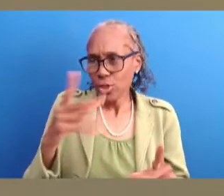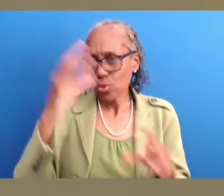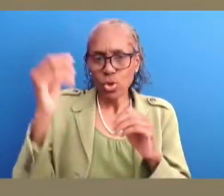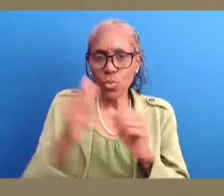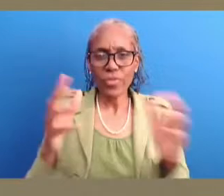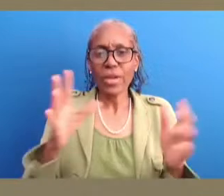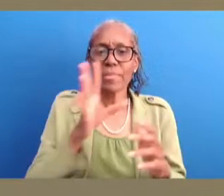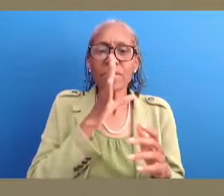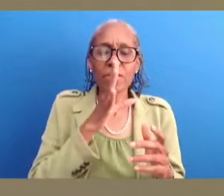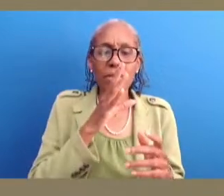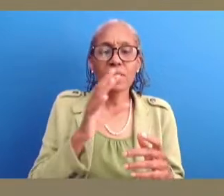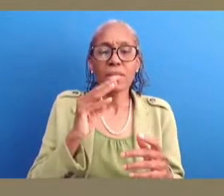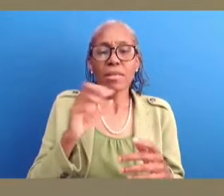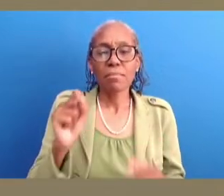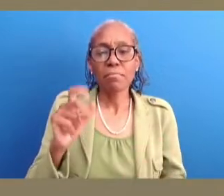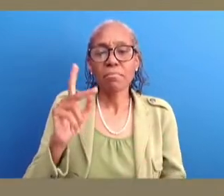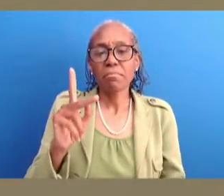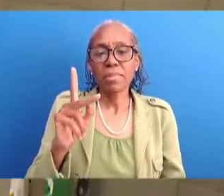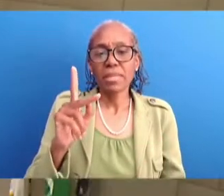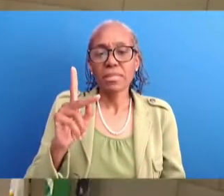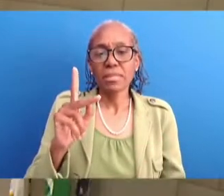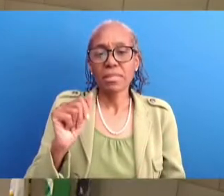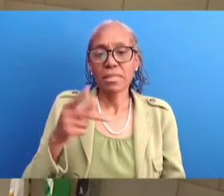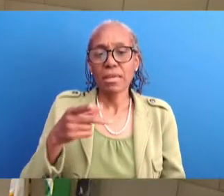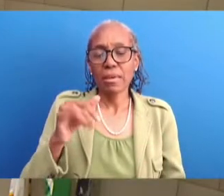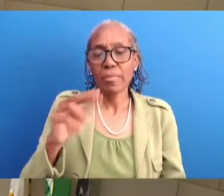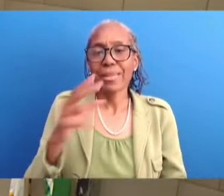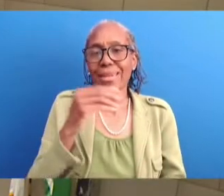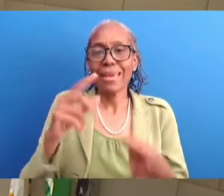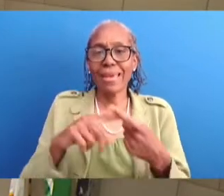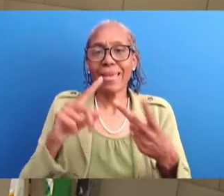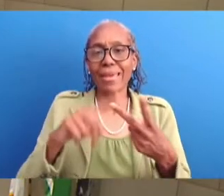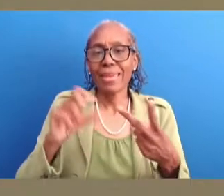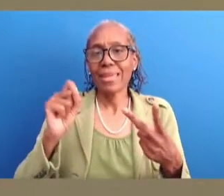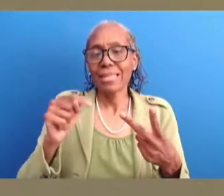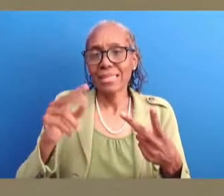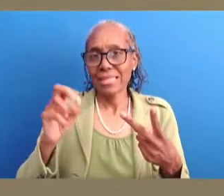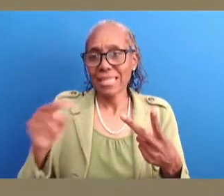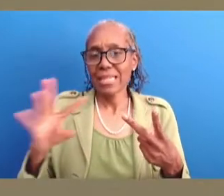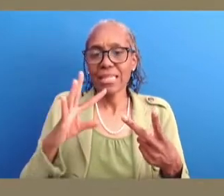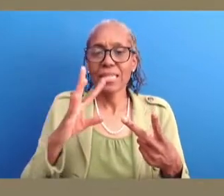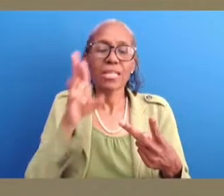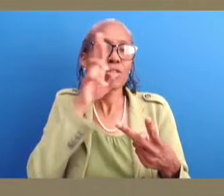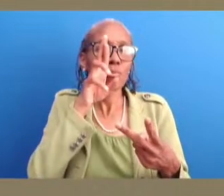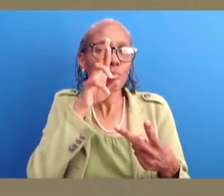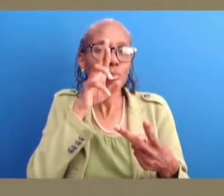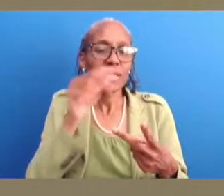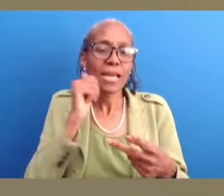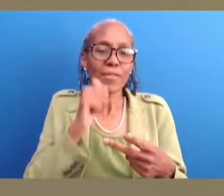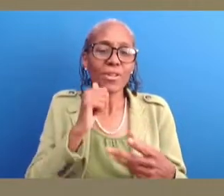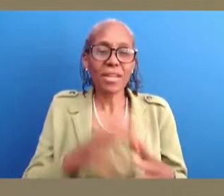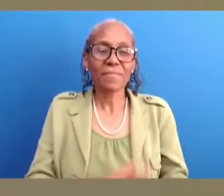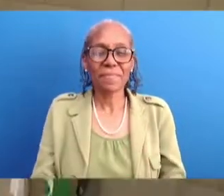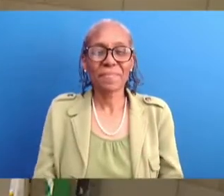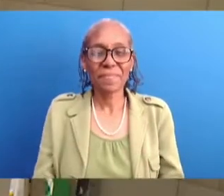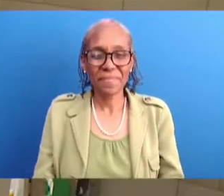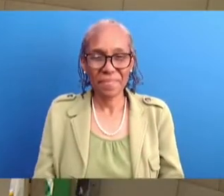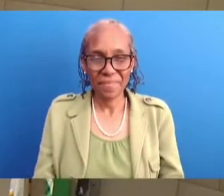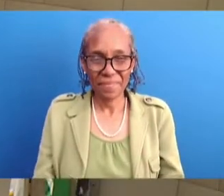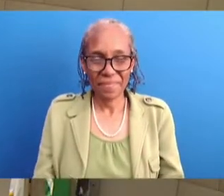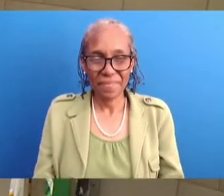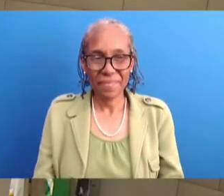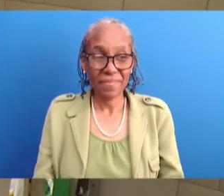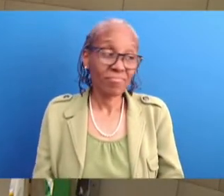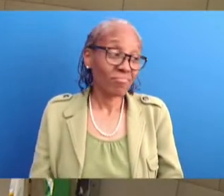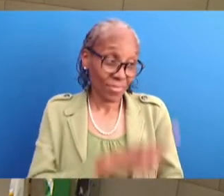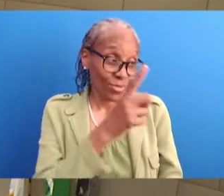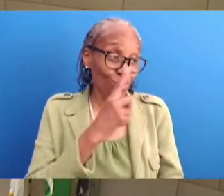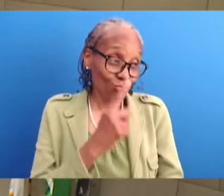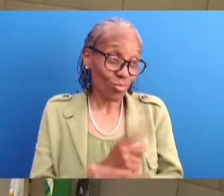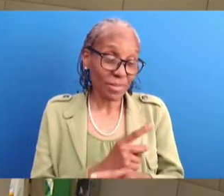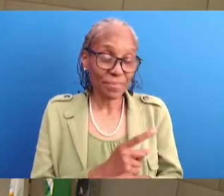I COULD NOT LET YOU GO WITHOUT